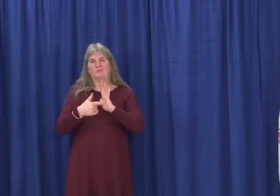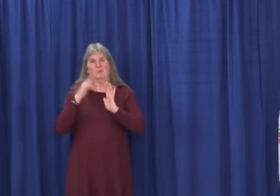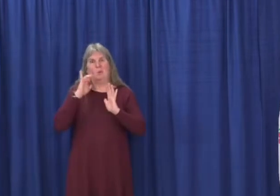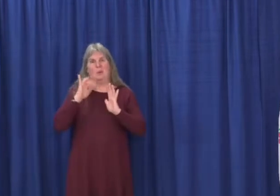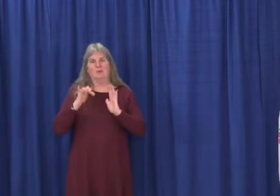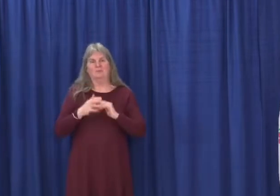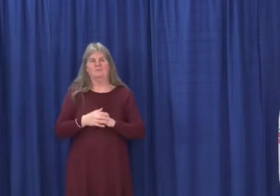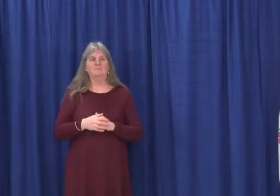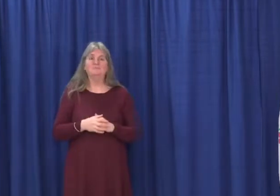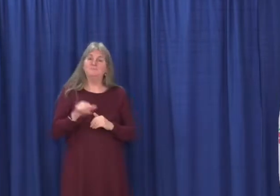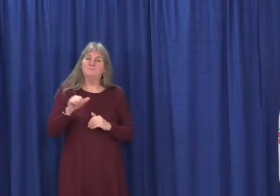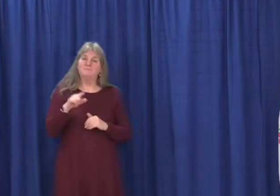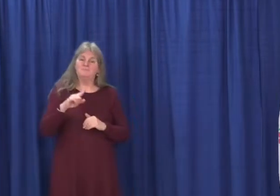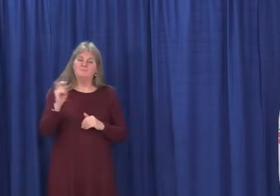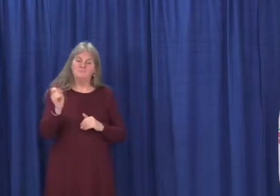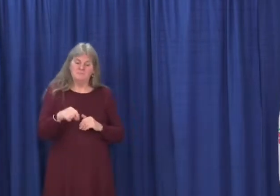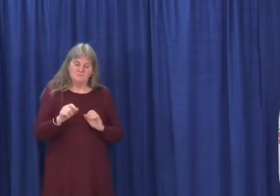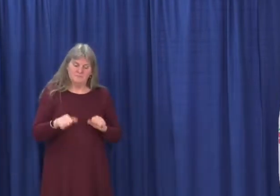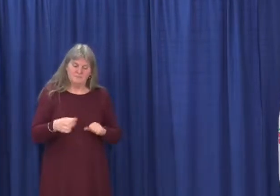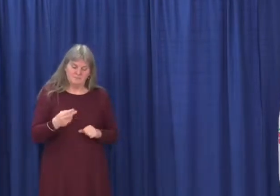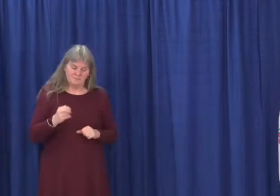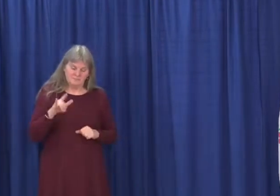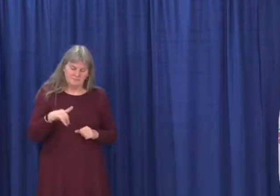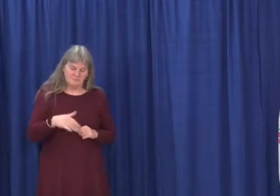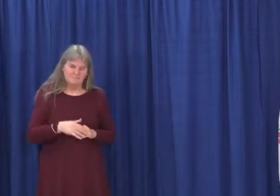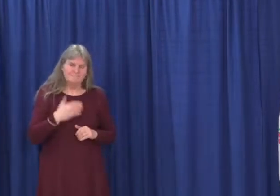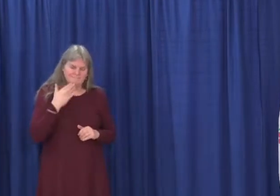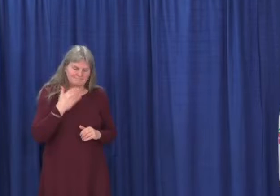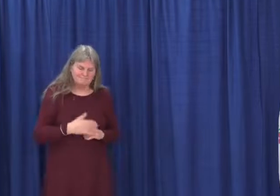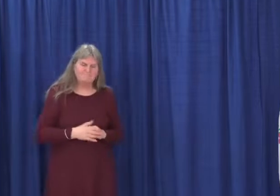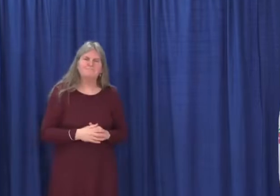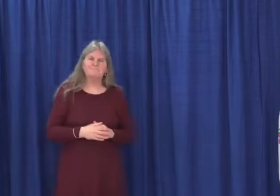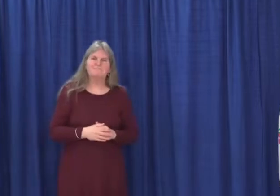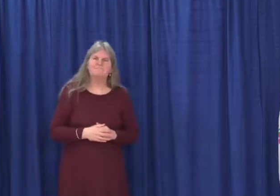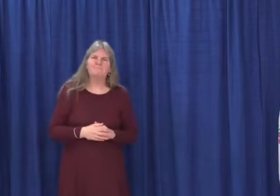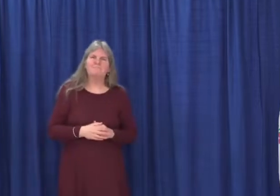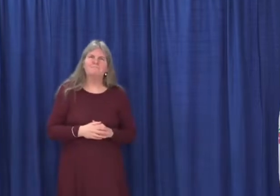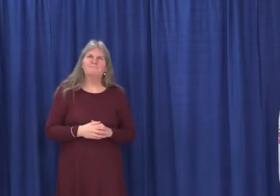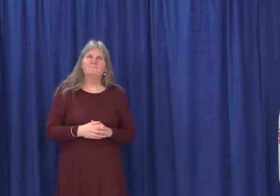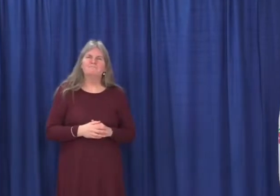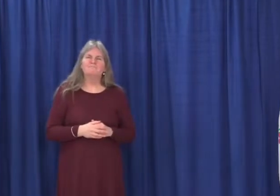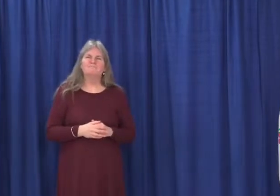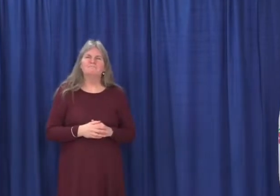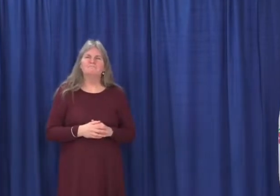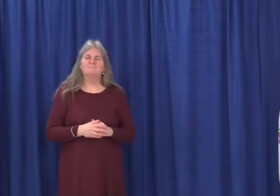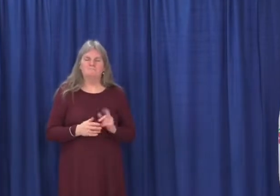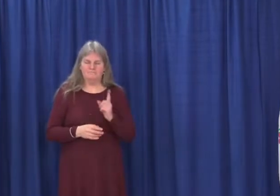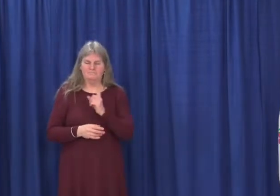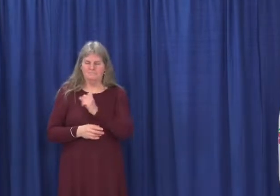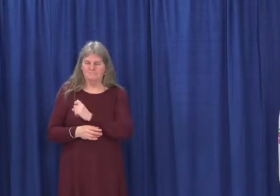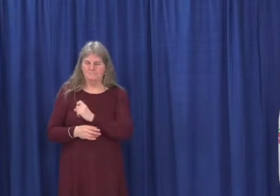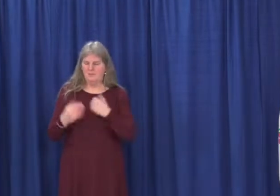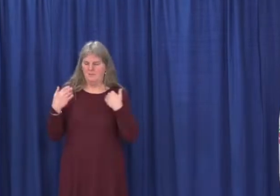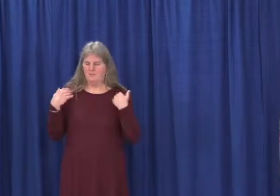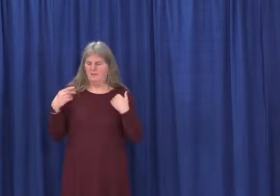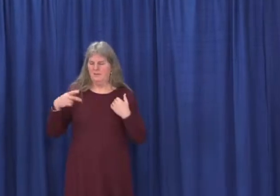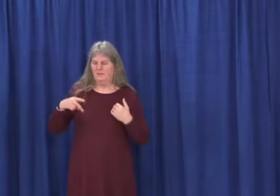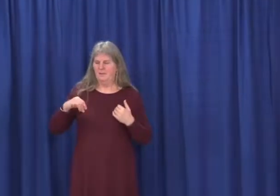do you have a second question? Thank you. Yeah, my second question would be for Minister Pillai. You announced, you know,